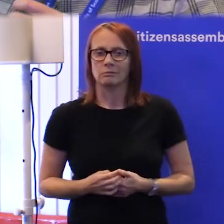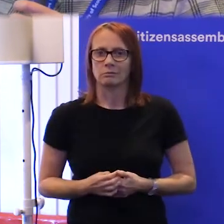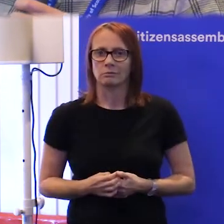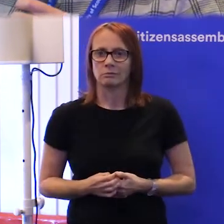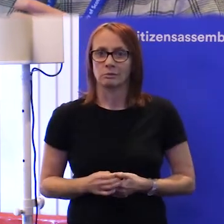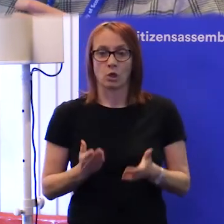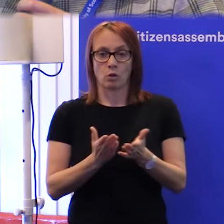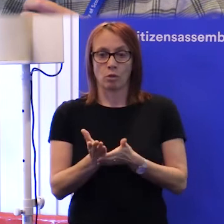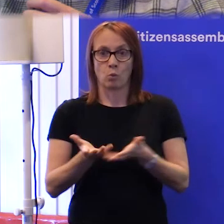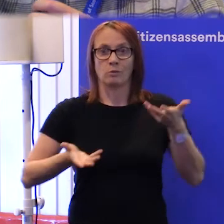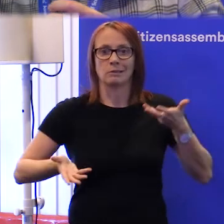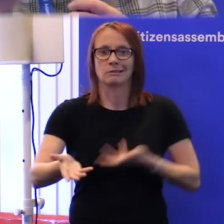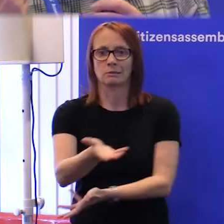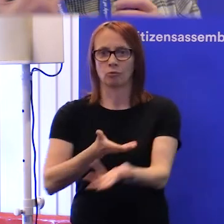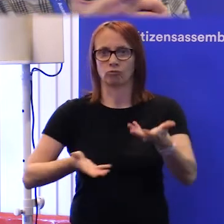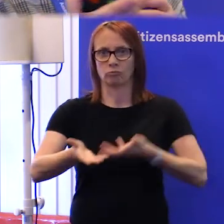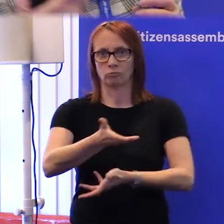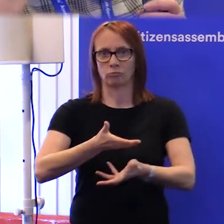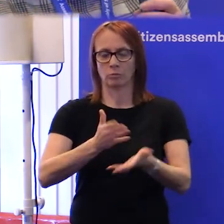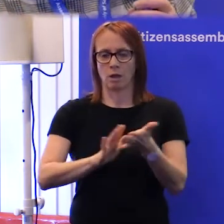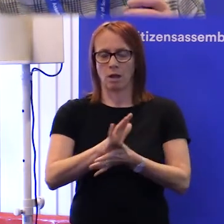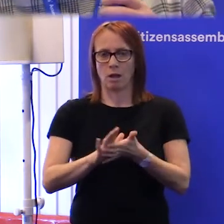discussion so that we make sure we all understand and we hear what other